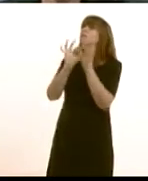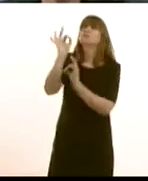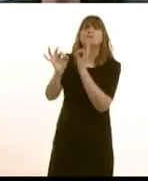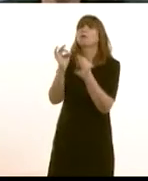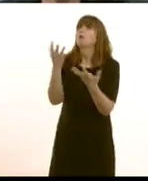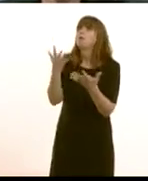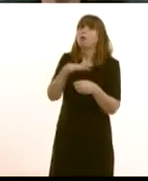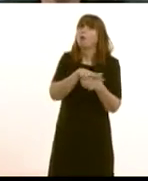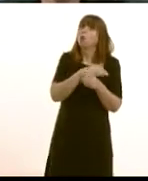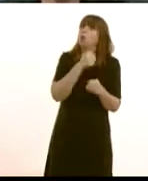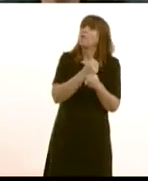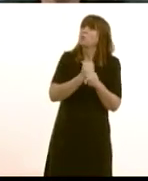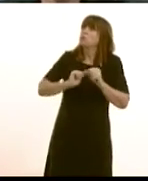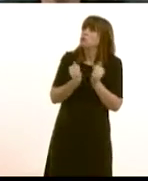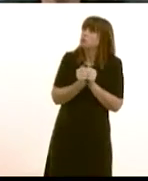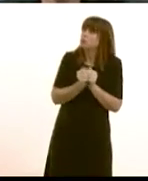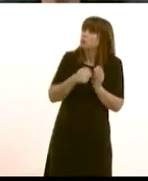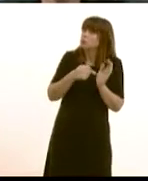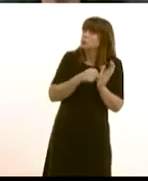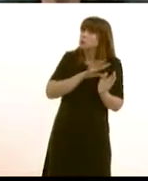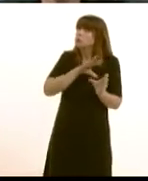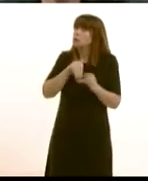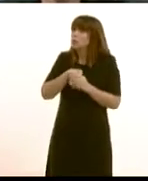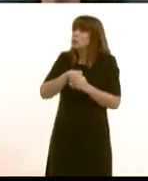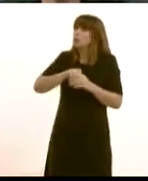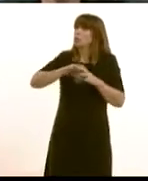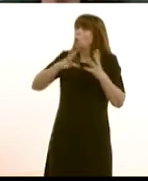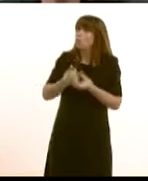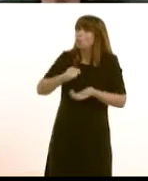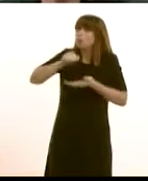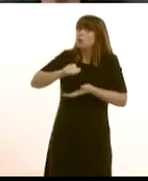government settlement was part of the overall budget agreement that you had agreed with